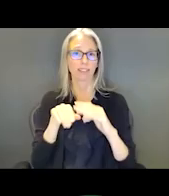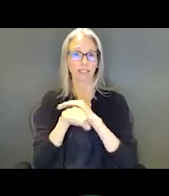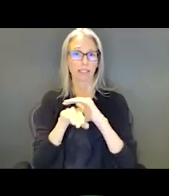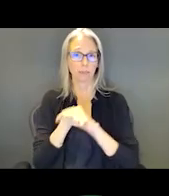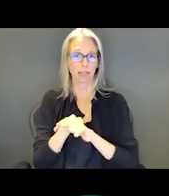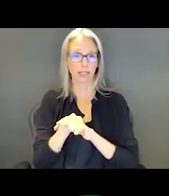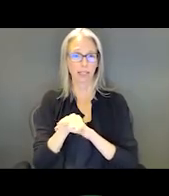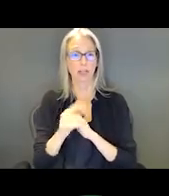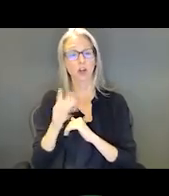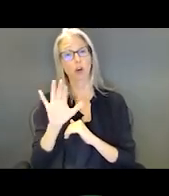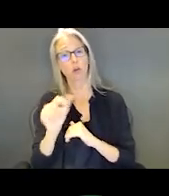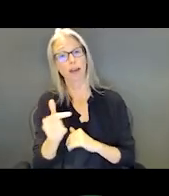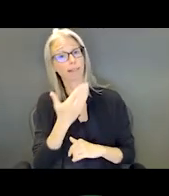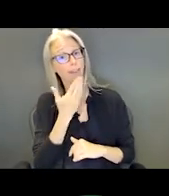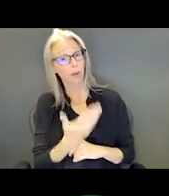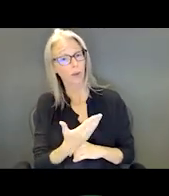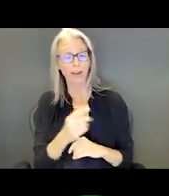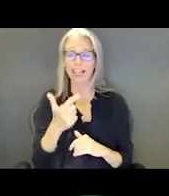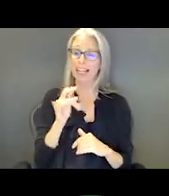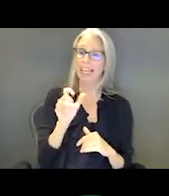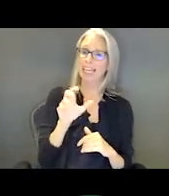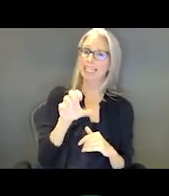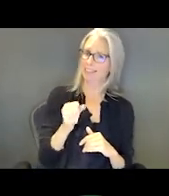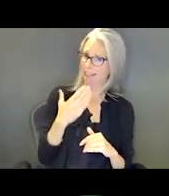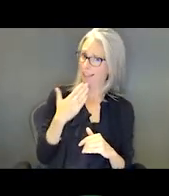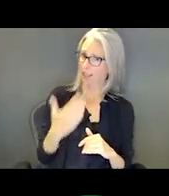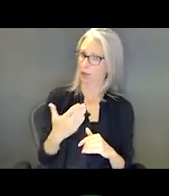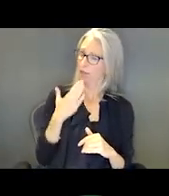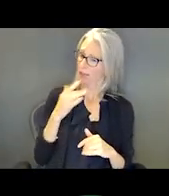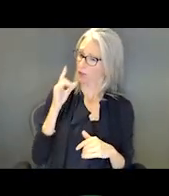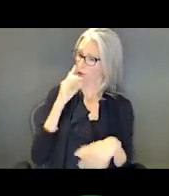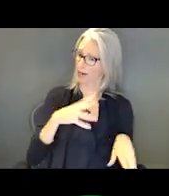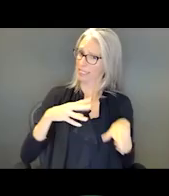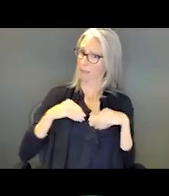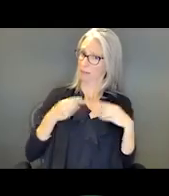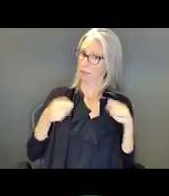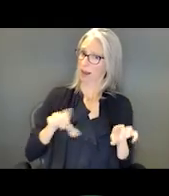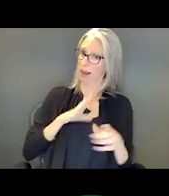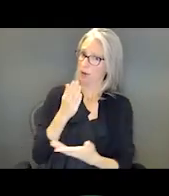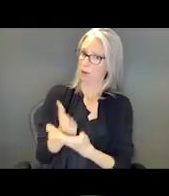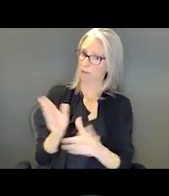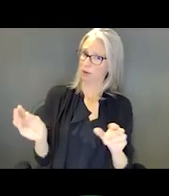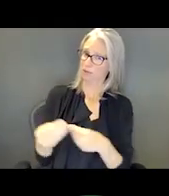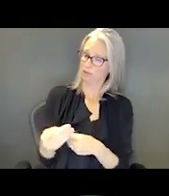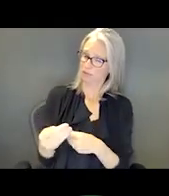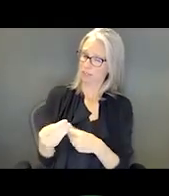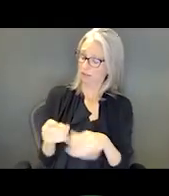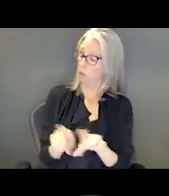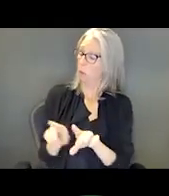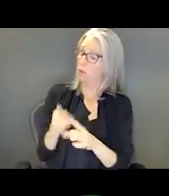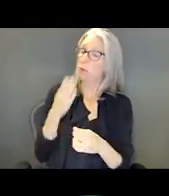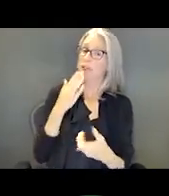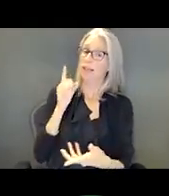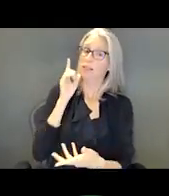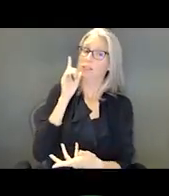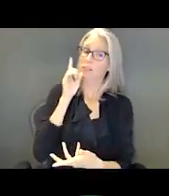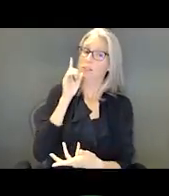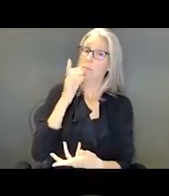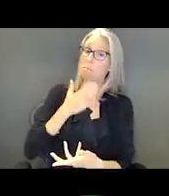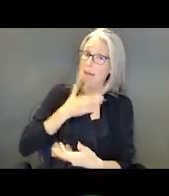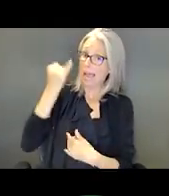It's been a real pleasure and an honor and